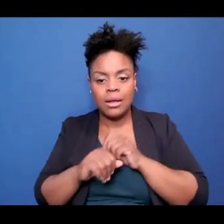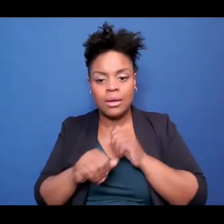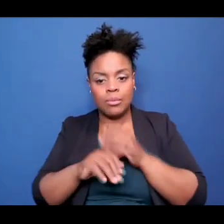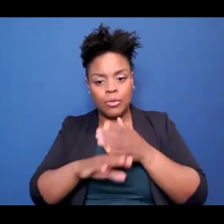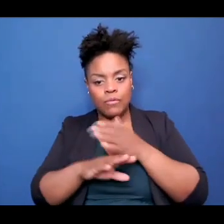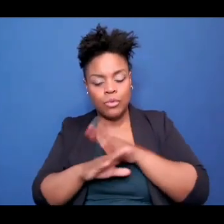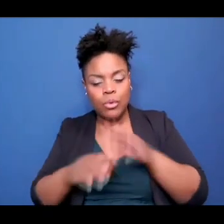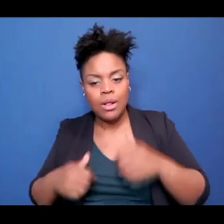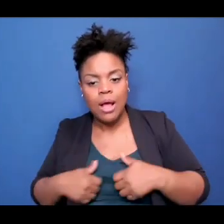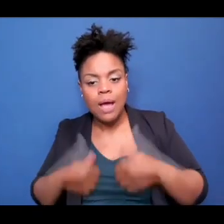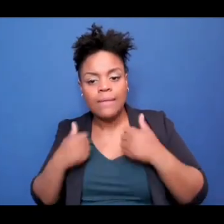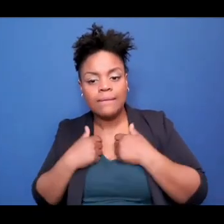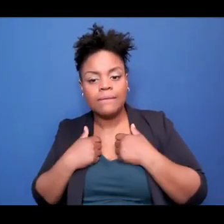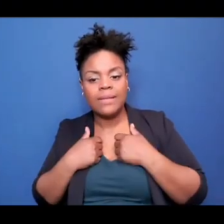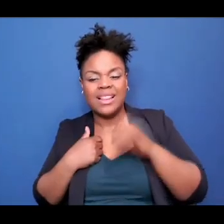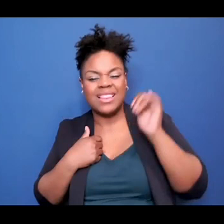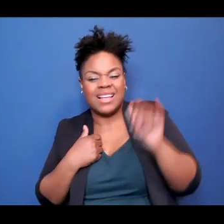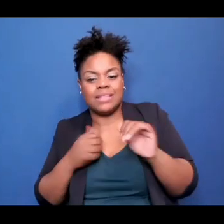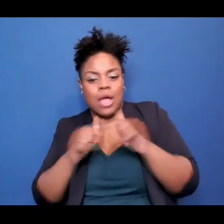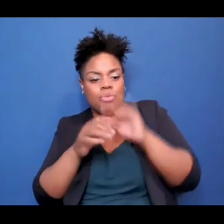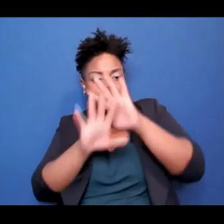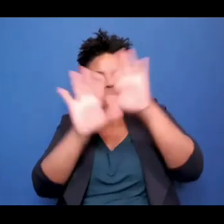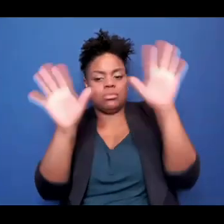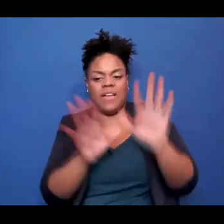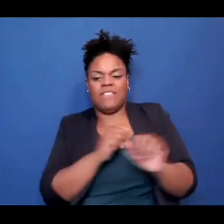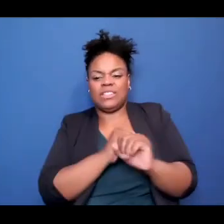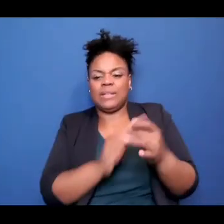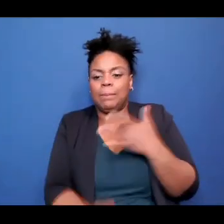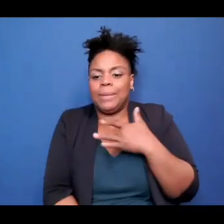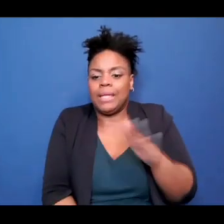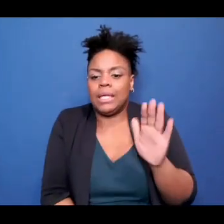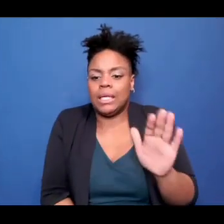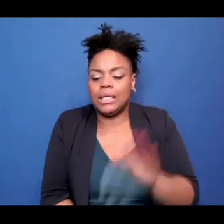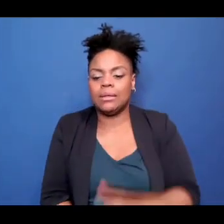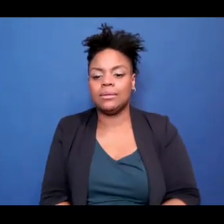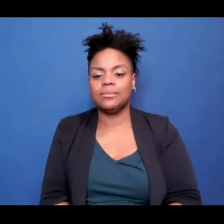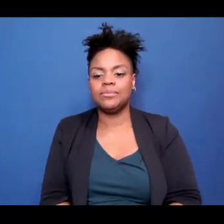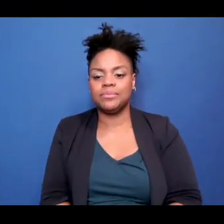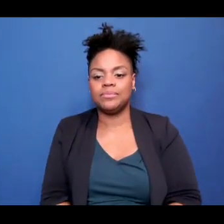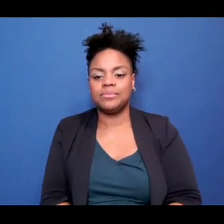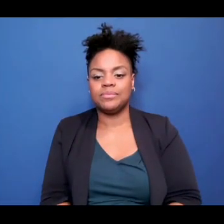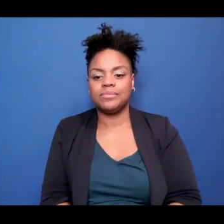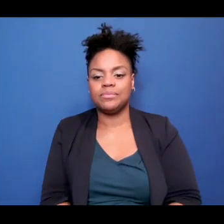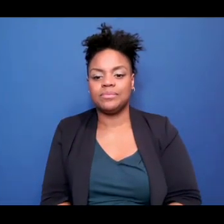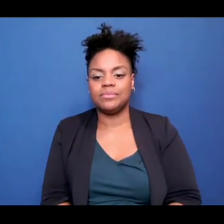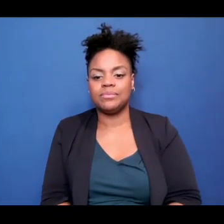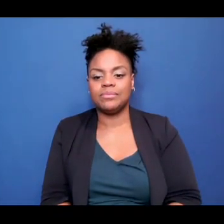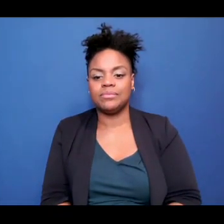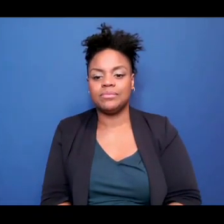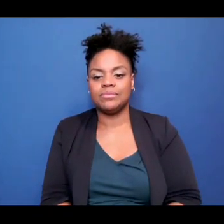PARTICULAR SALIENCE GIVEN THE WAYS IN WHICH BLACK WOMEN EMBODY DEVIANT SEXUALITY IN THE AMERICAN IMAGINARY.